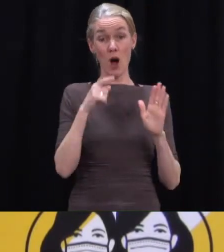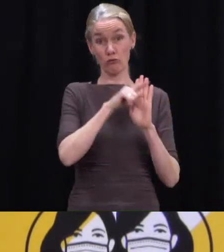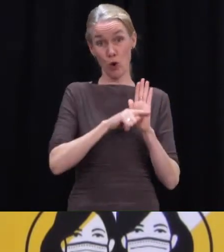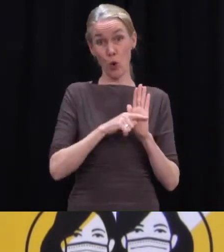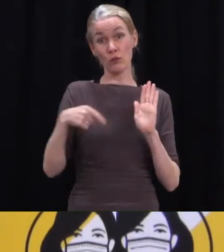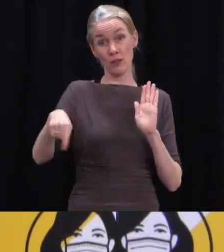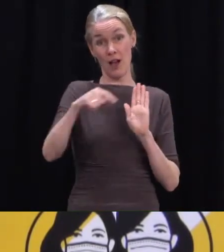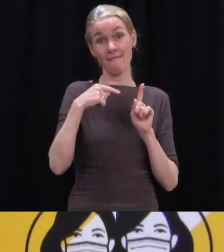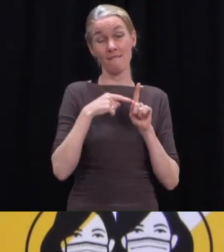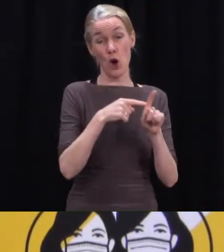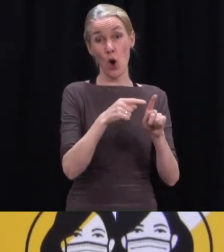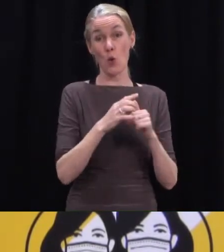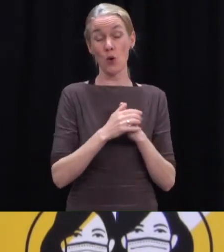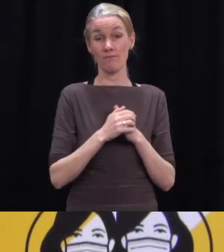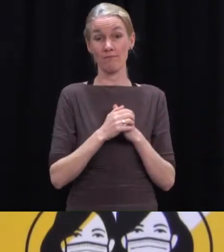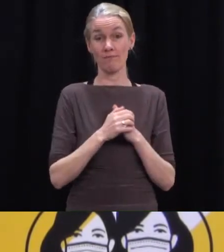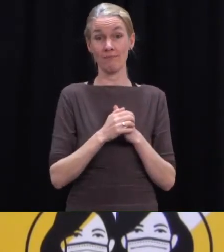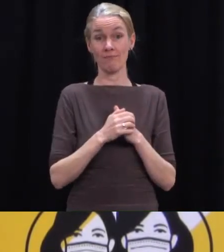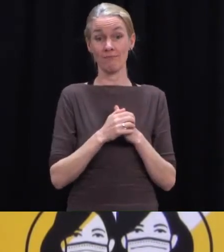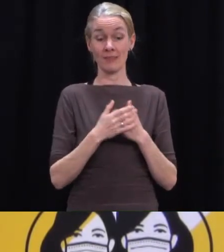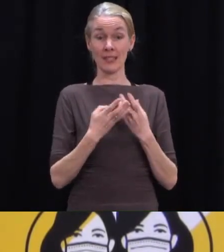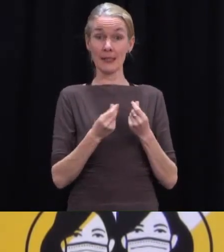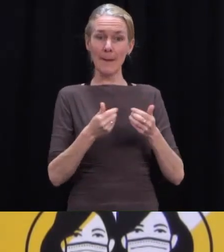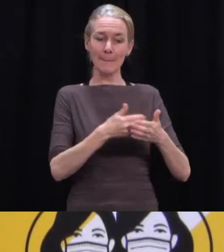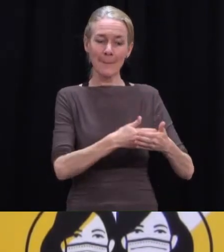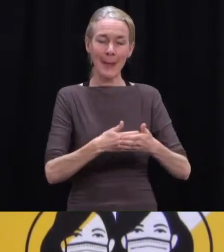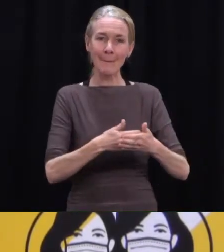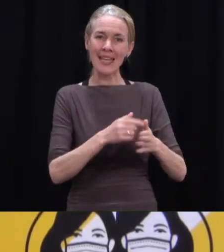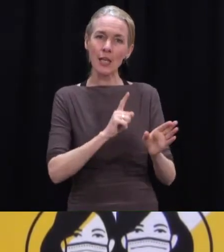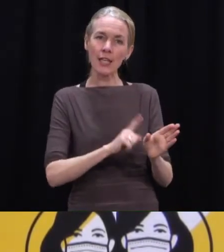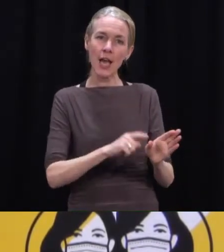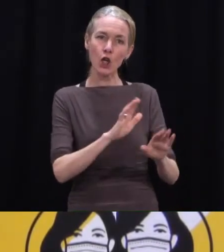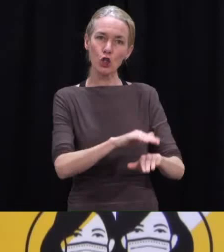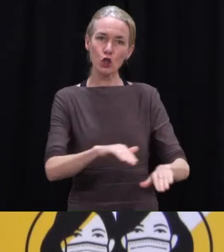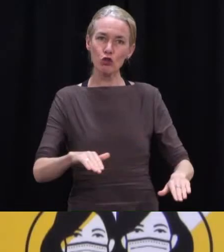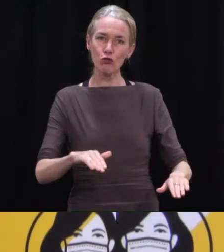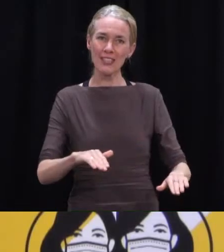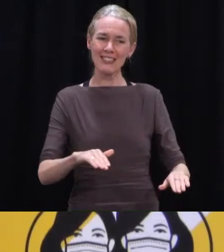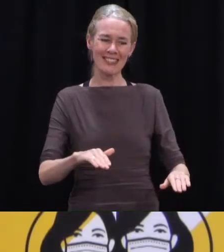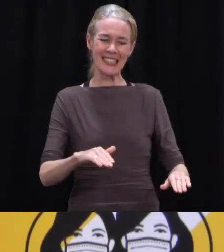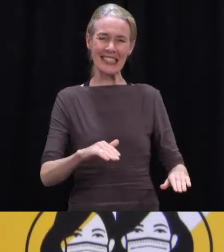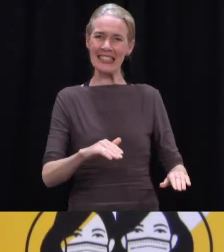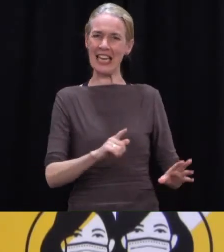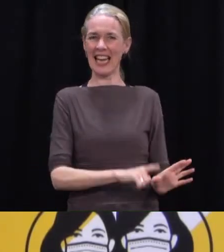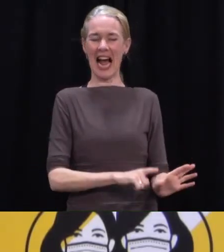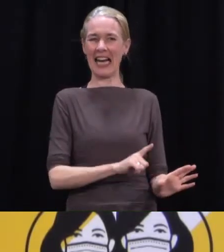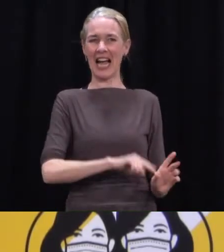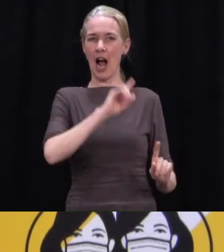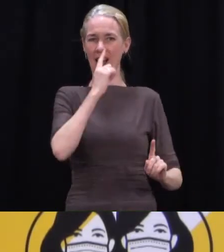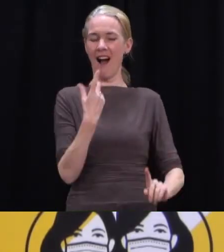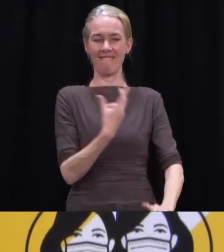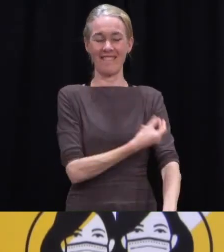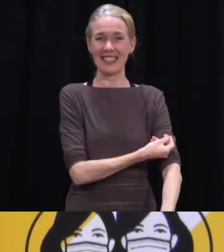important. There are some vulnerable and young members of